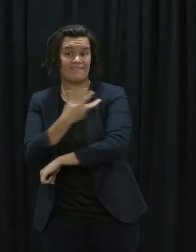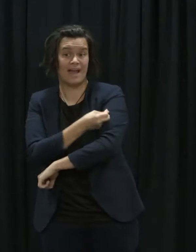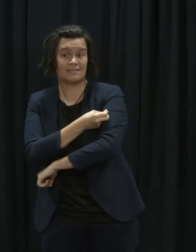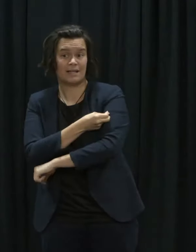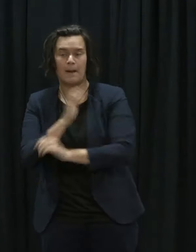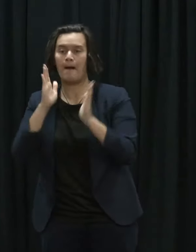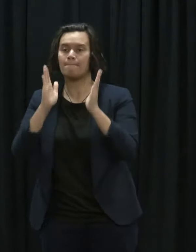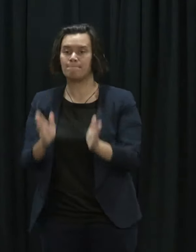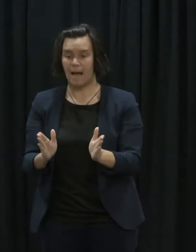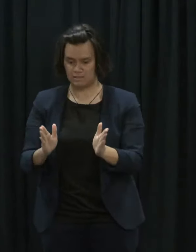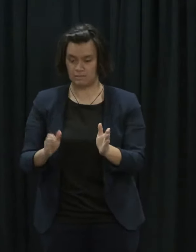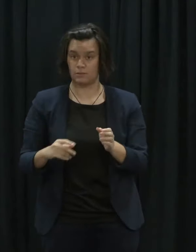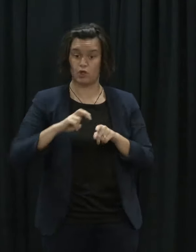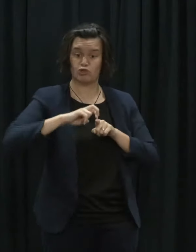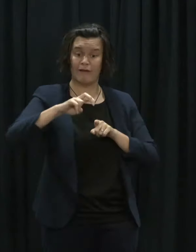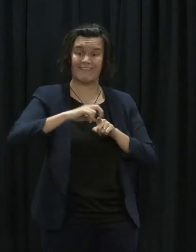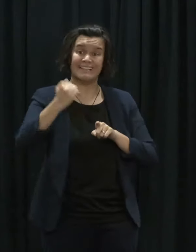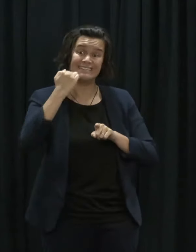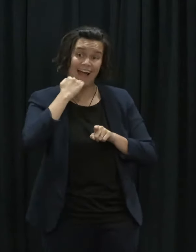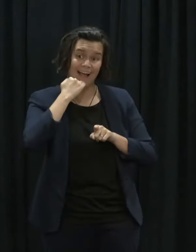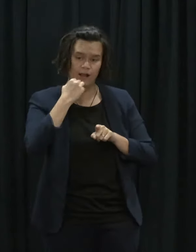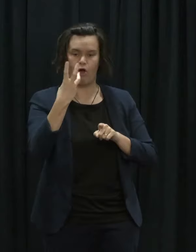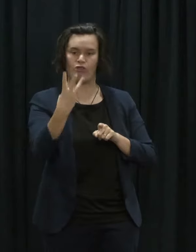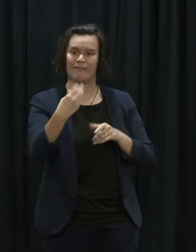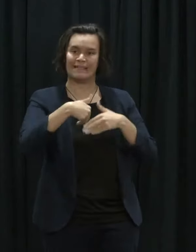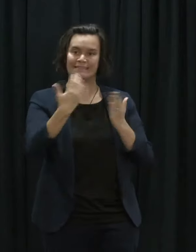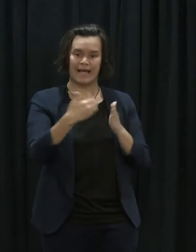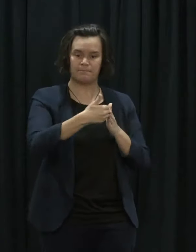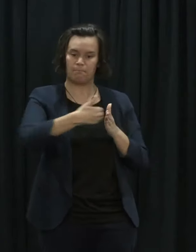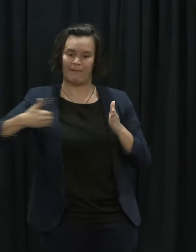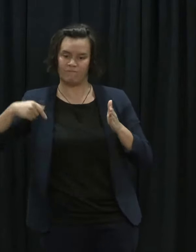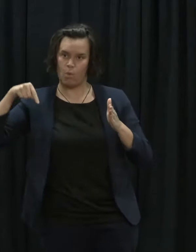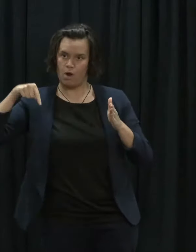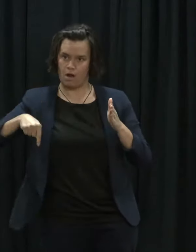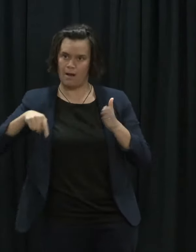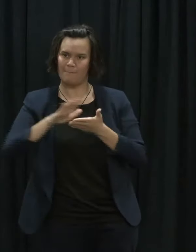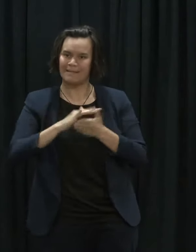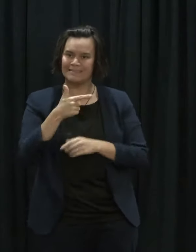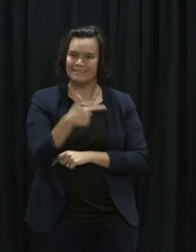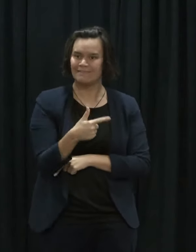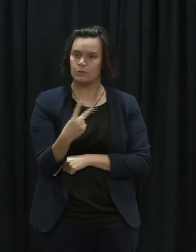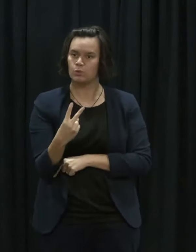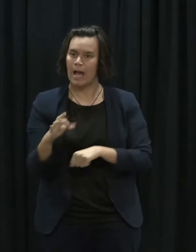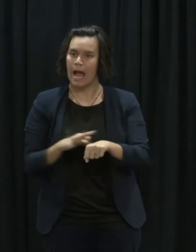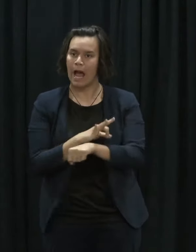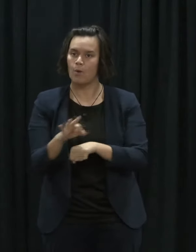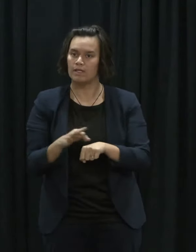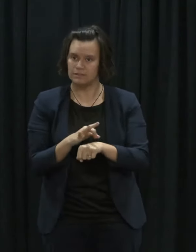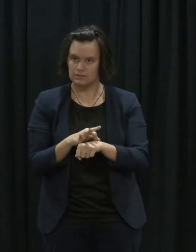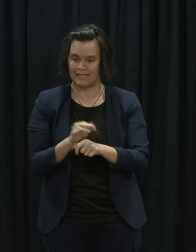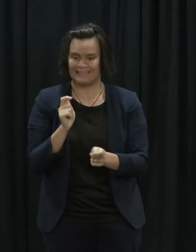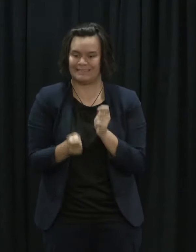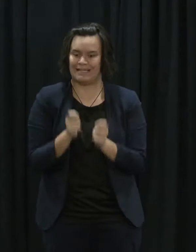travel but must provide a negative test taken within the previous 72 hours. We announced last week but I am